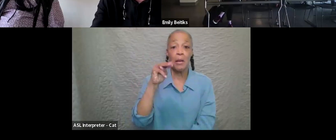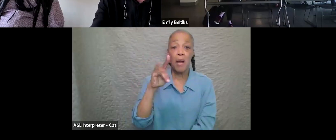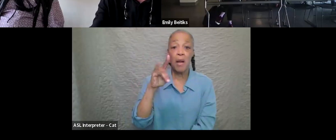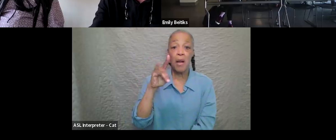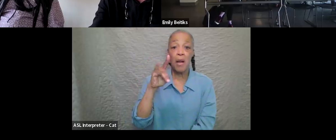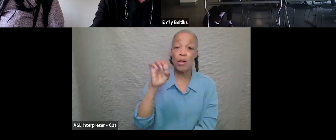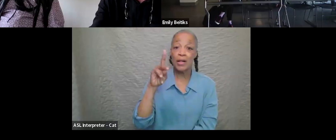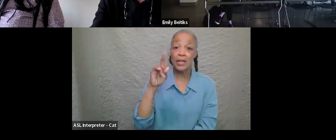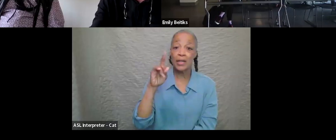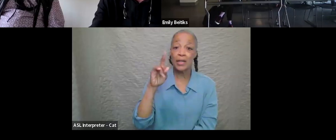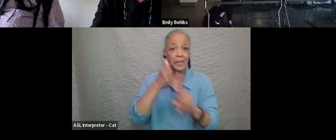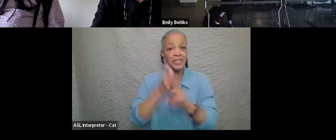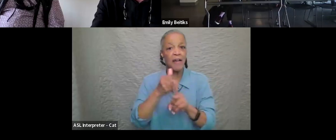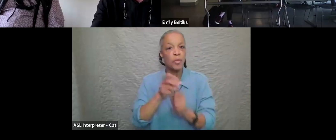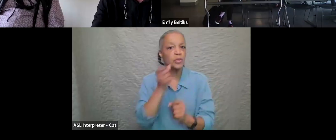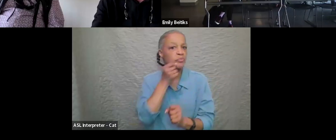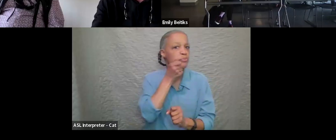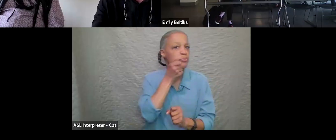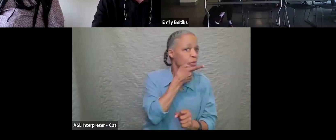I mean, he has never really been the same afterwards.